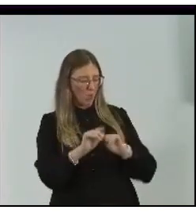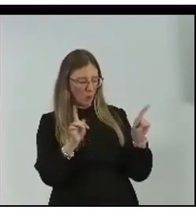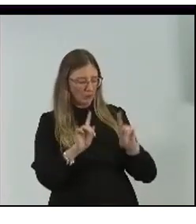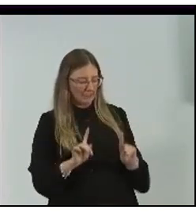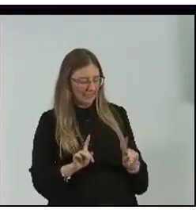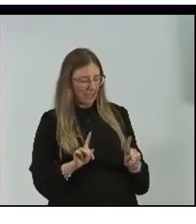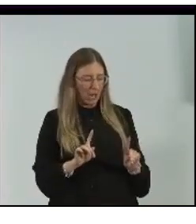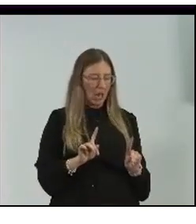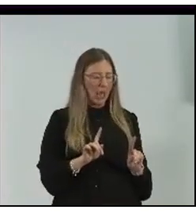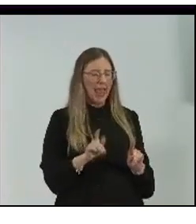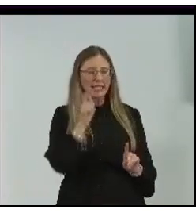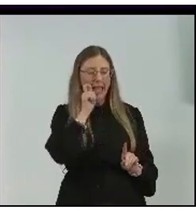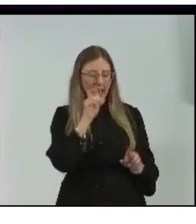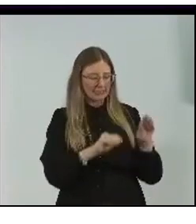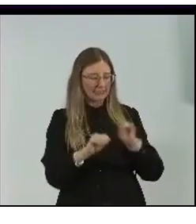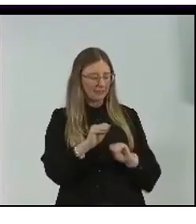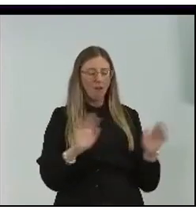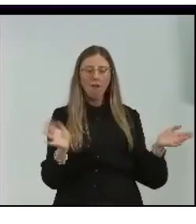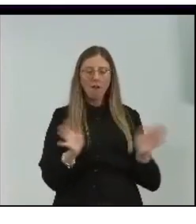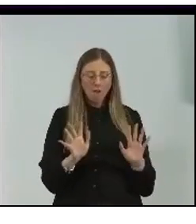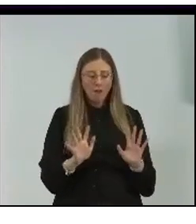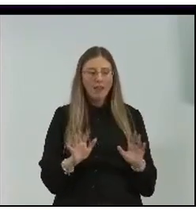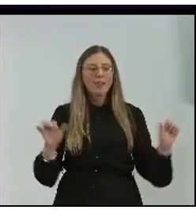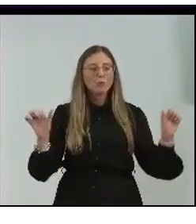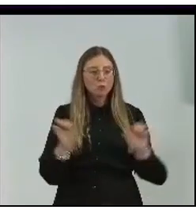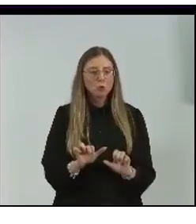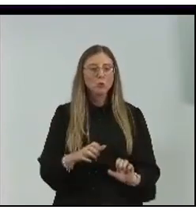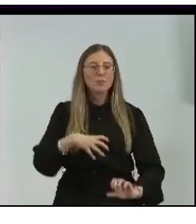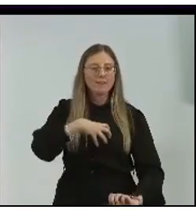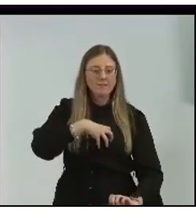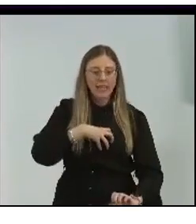And that really helps reduce that that fear and that uncertainty that comes along